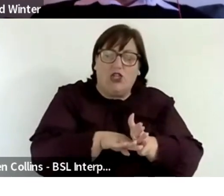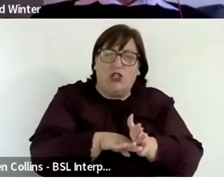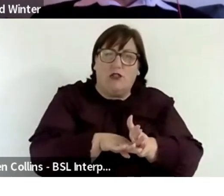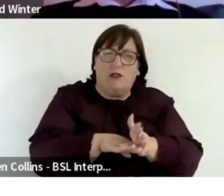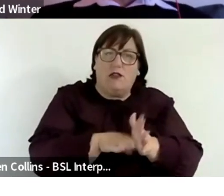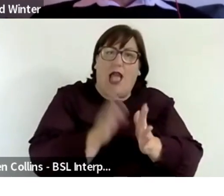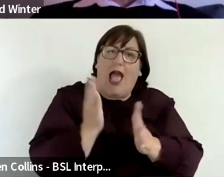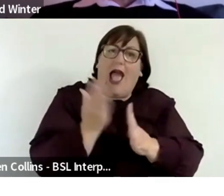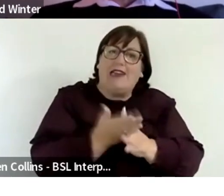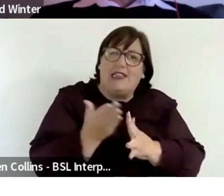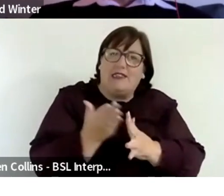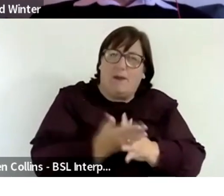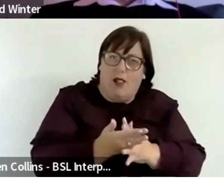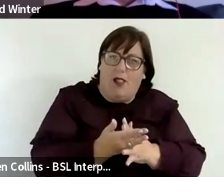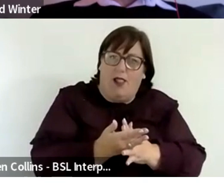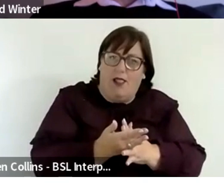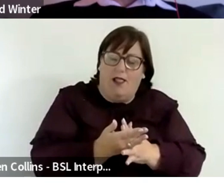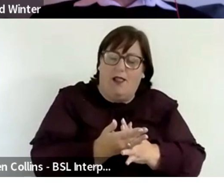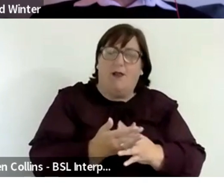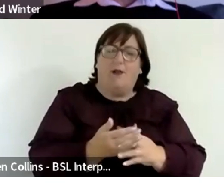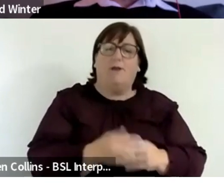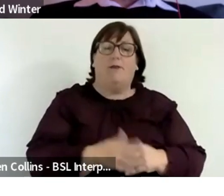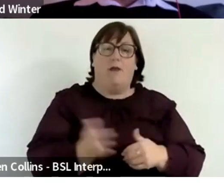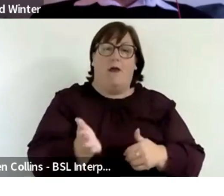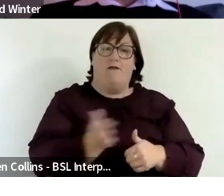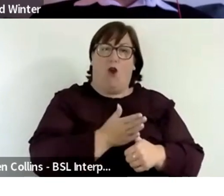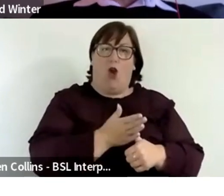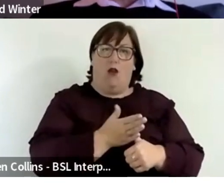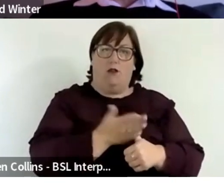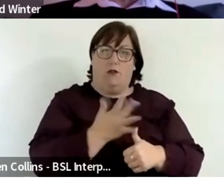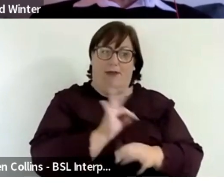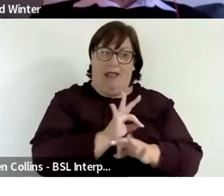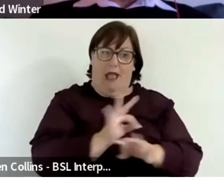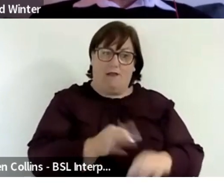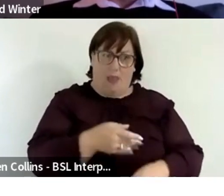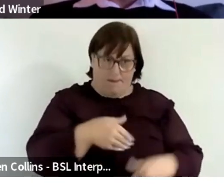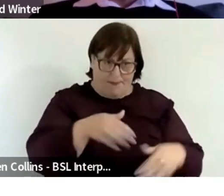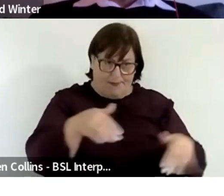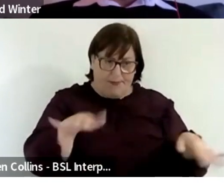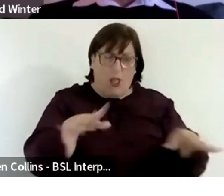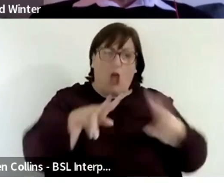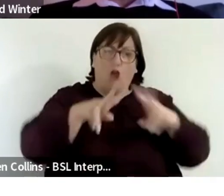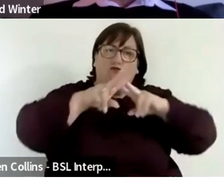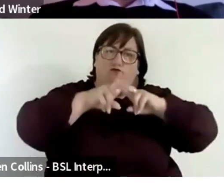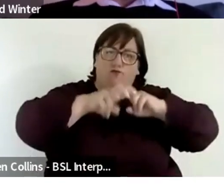The first stage was we asked them to do research, by talking to other students at their school and surveying them.